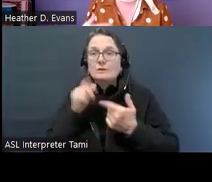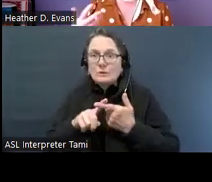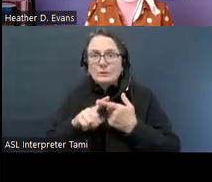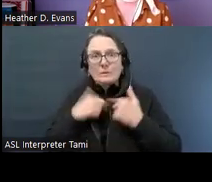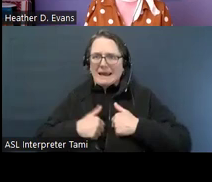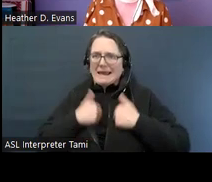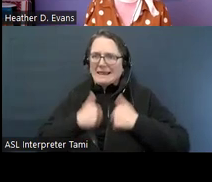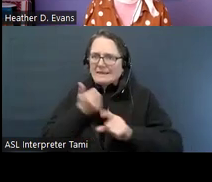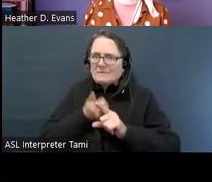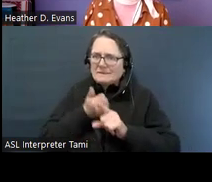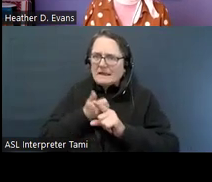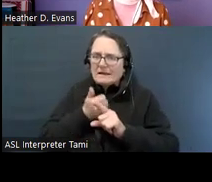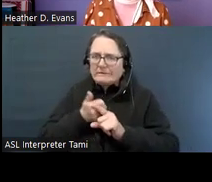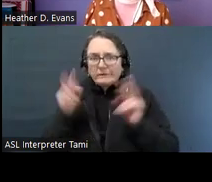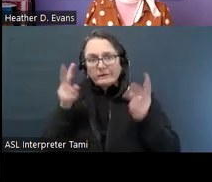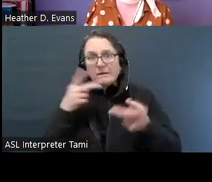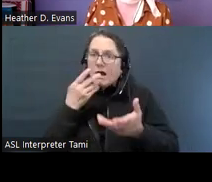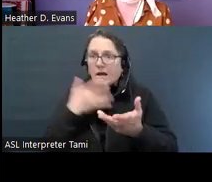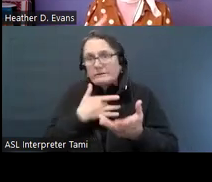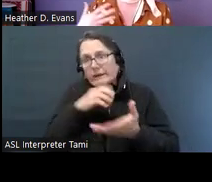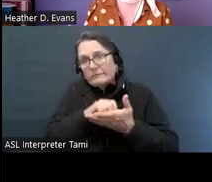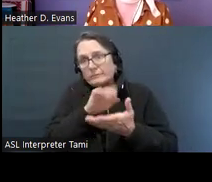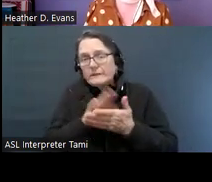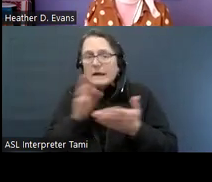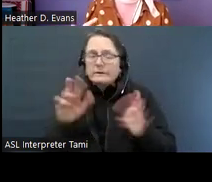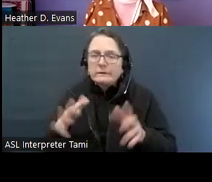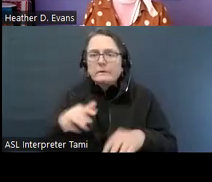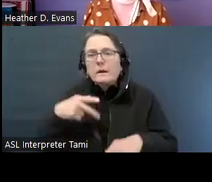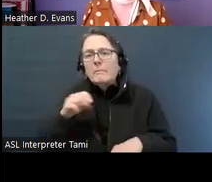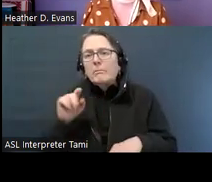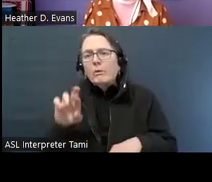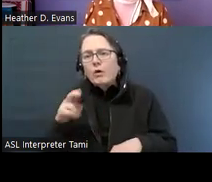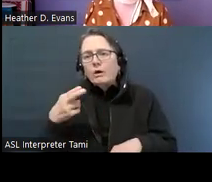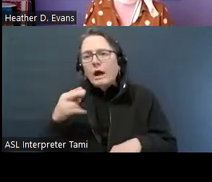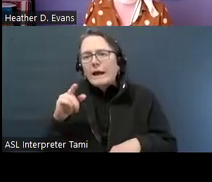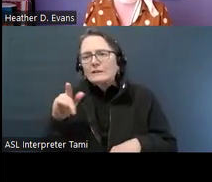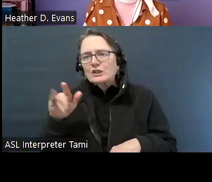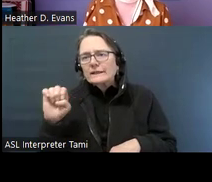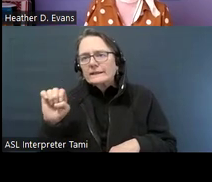you might include a note that says, the patient had unwashed hair